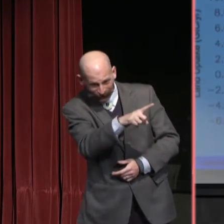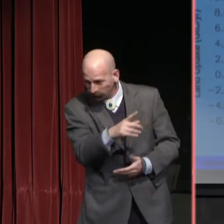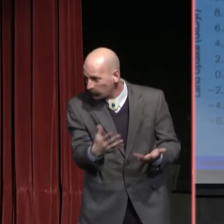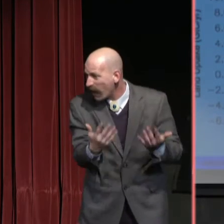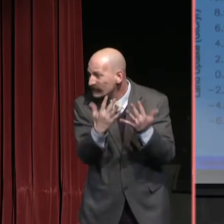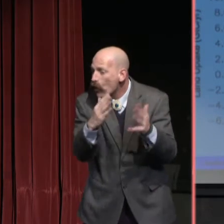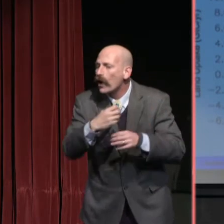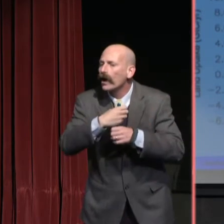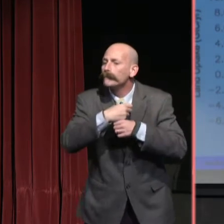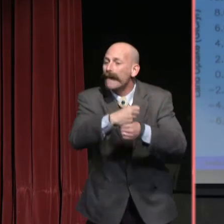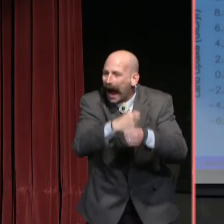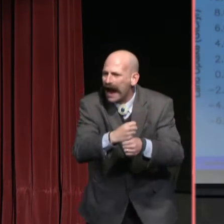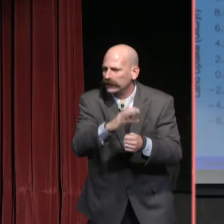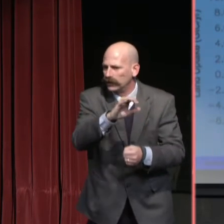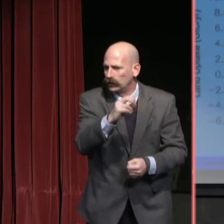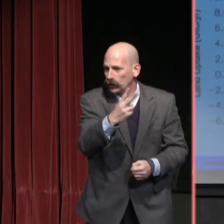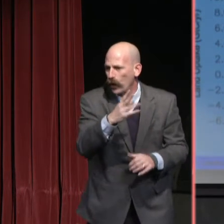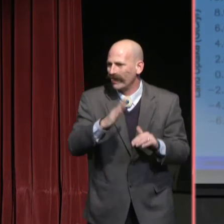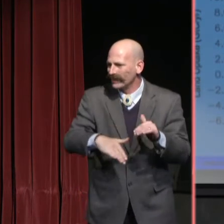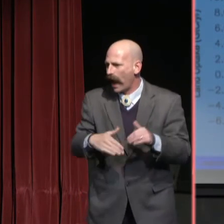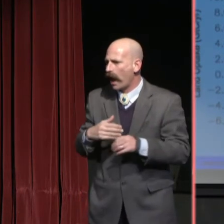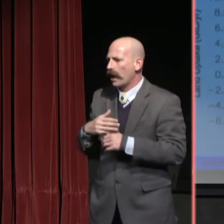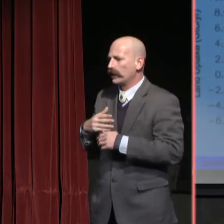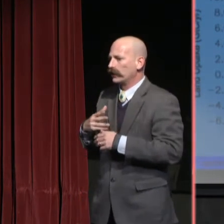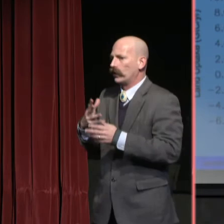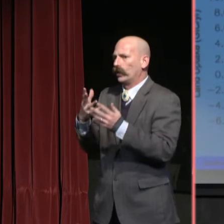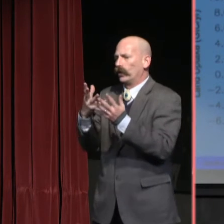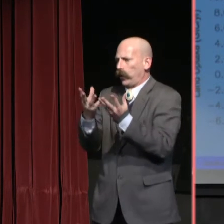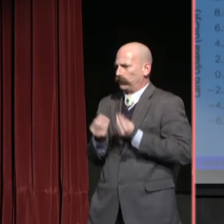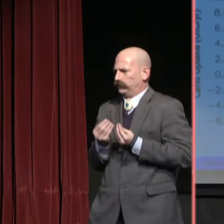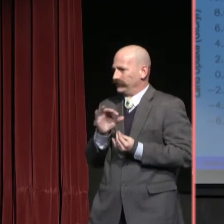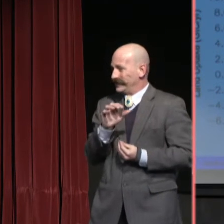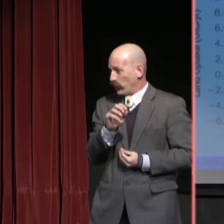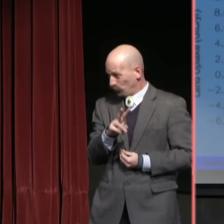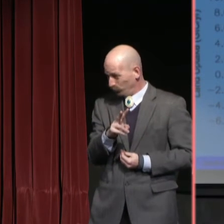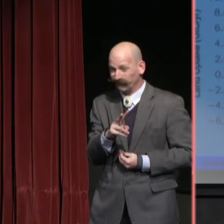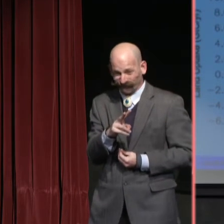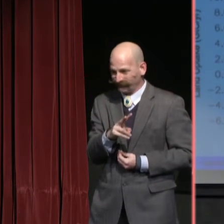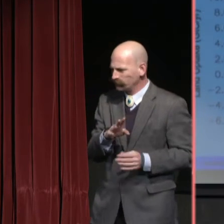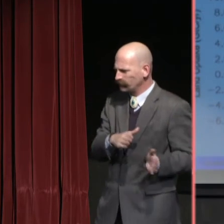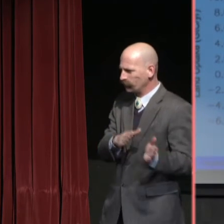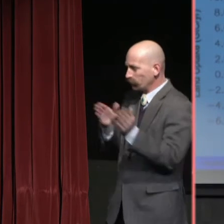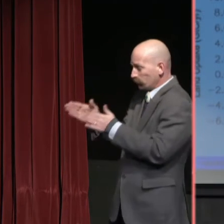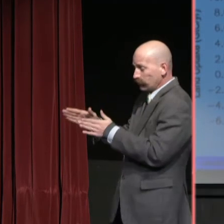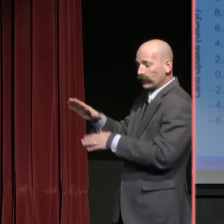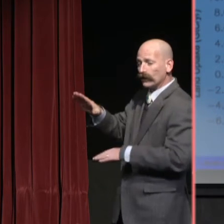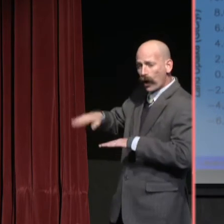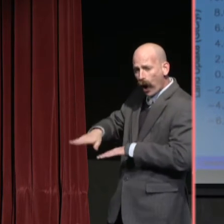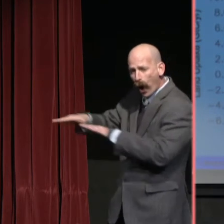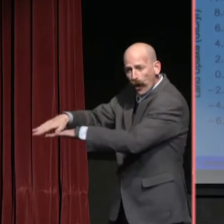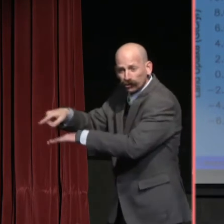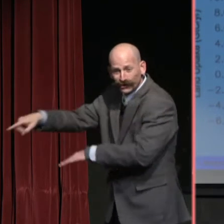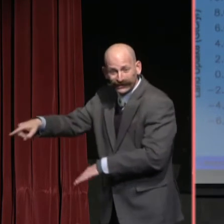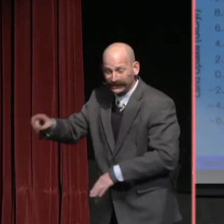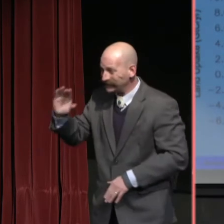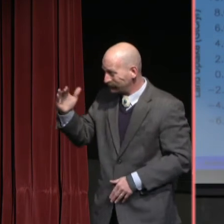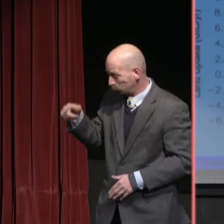Other forests, show it taking up CO2. In the case of the oceans, all the models show continued taking